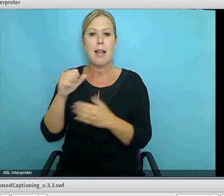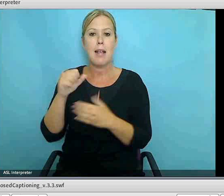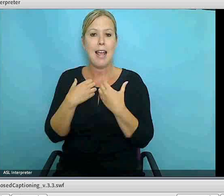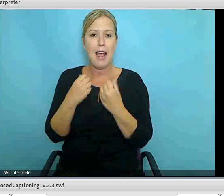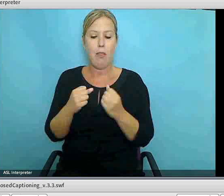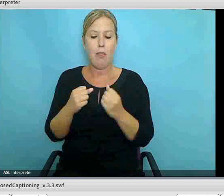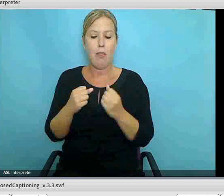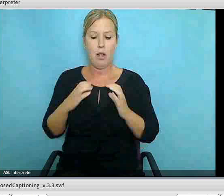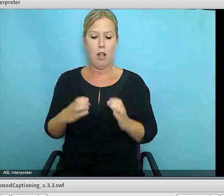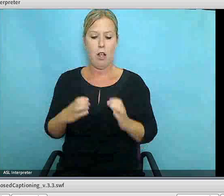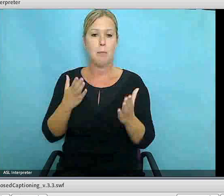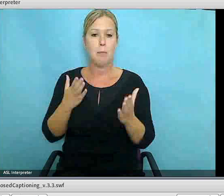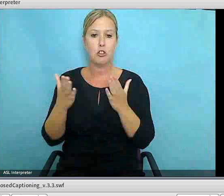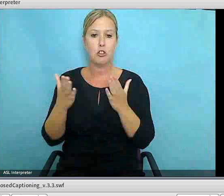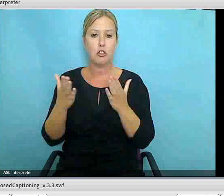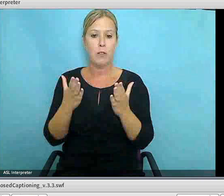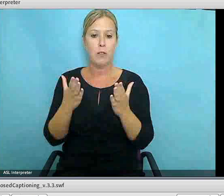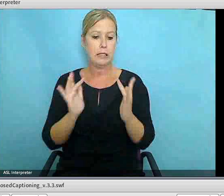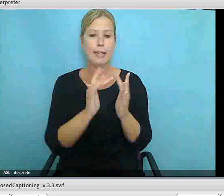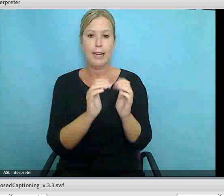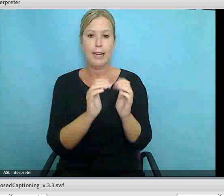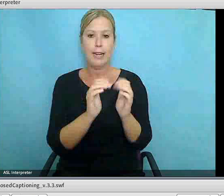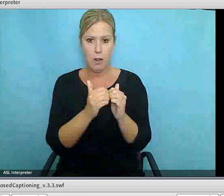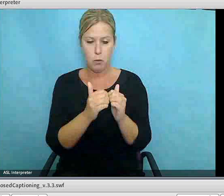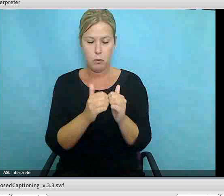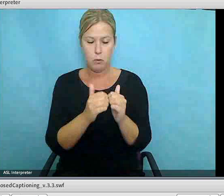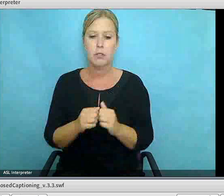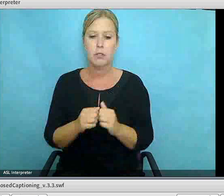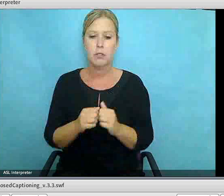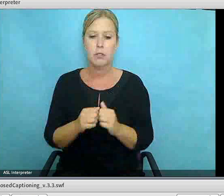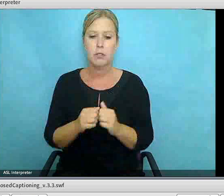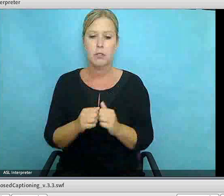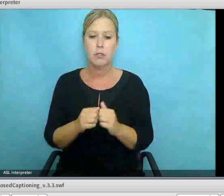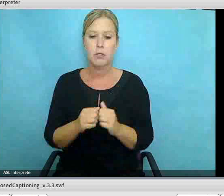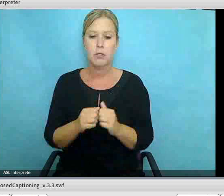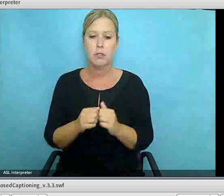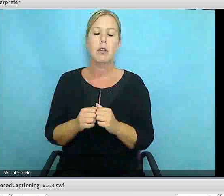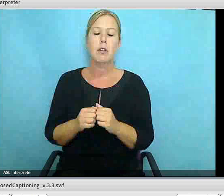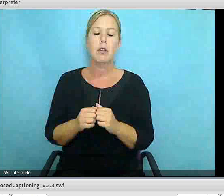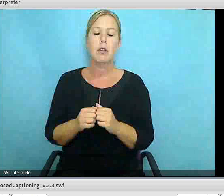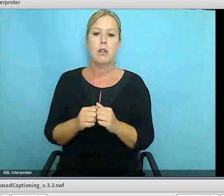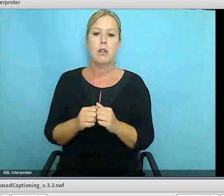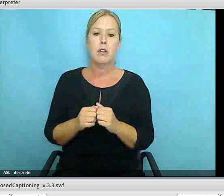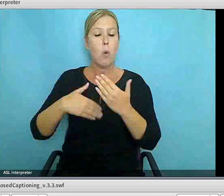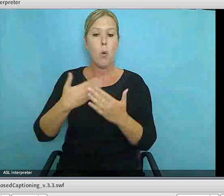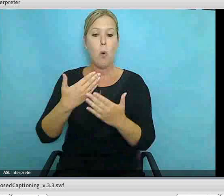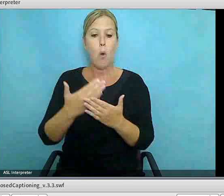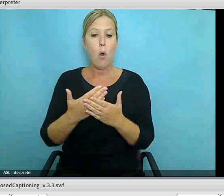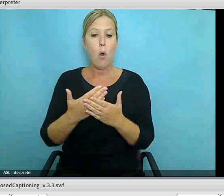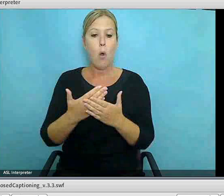All enrollments will be transacted by MassHealth customer service.